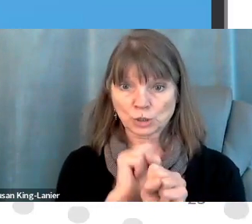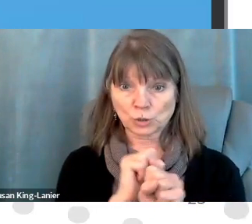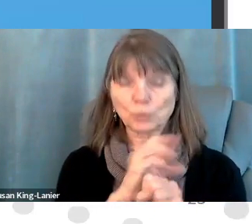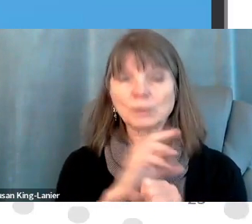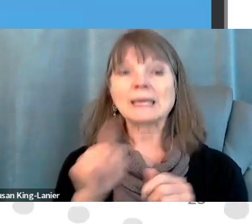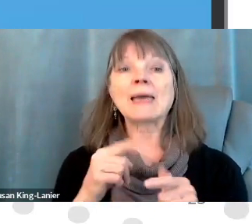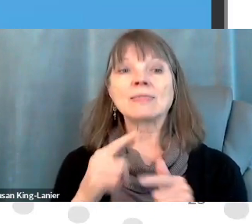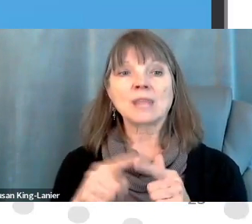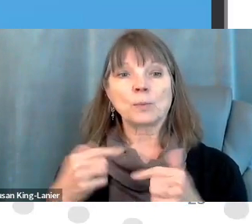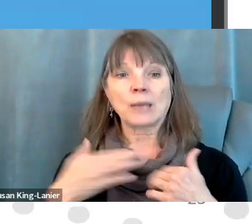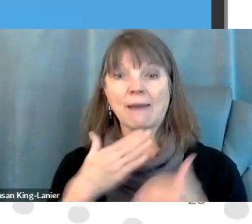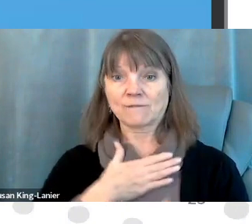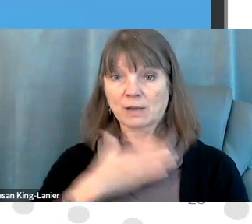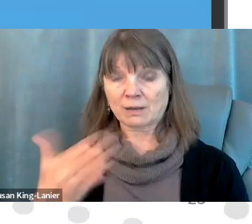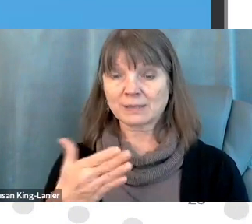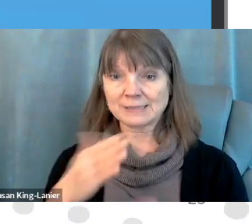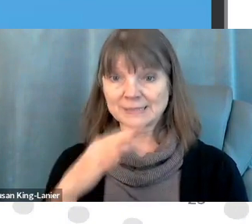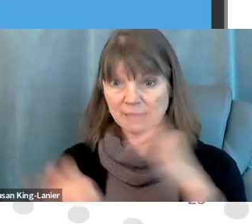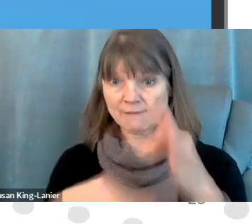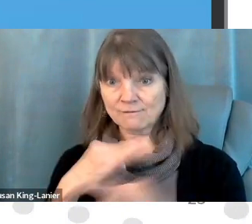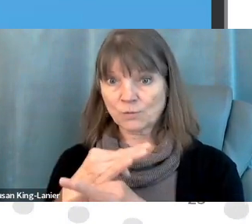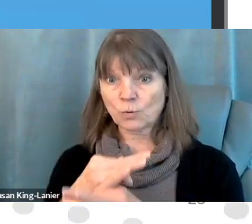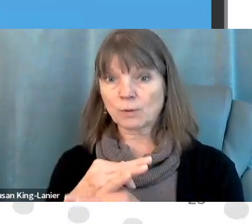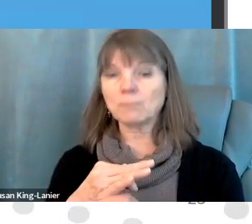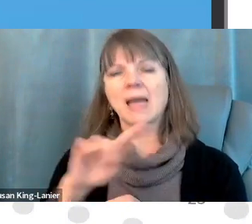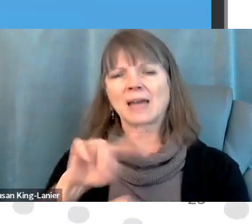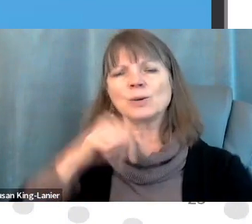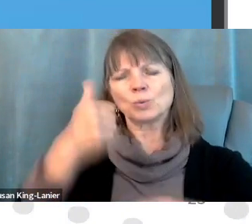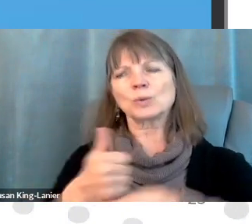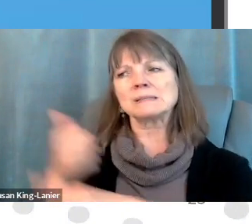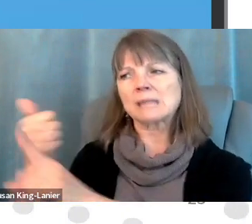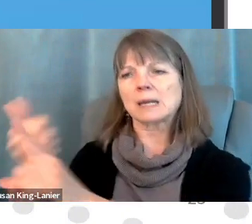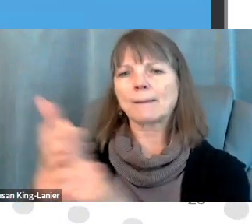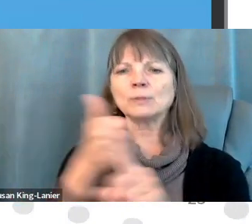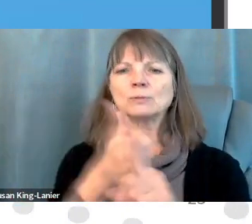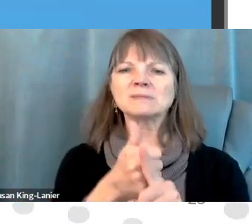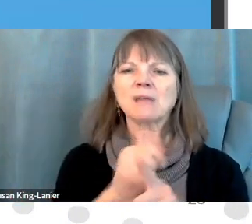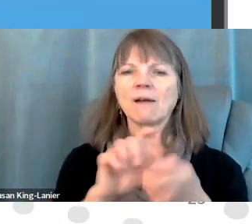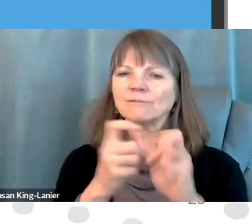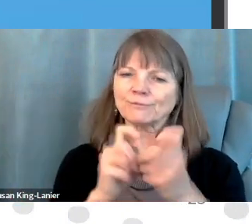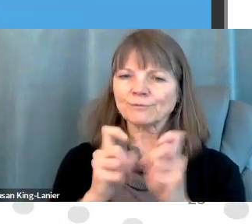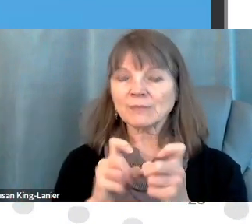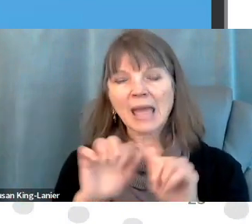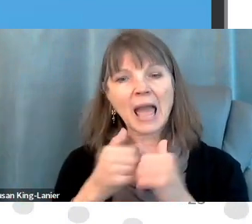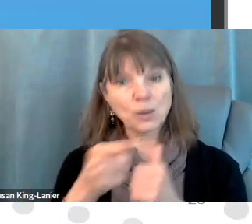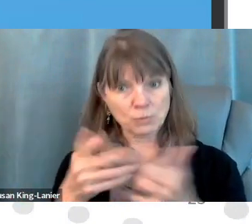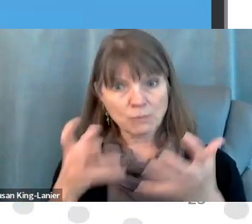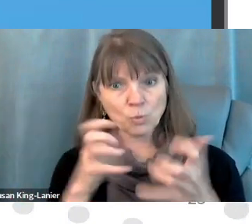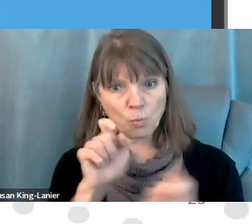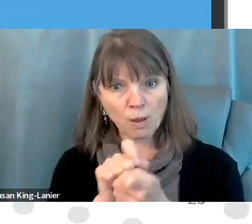and then there is a consent form in the app and then they can set up customizations and start utilizing the app.